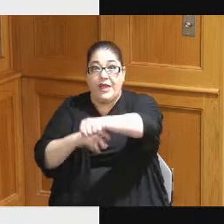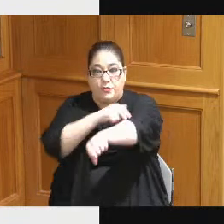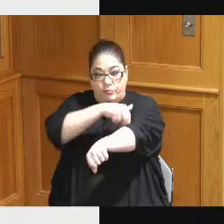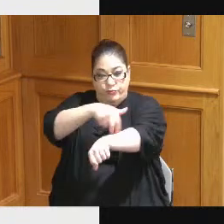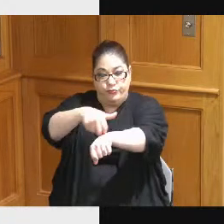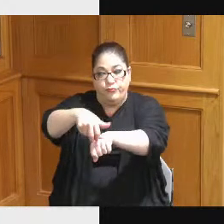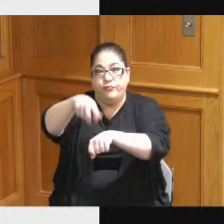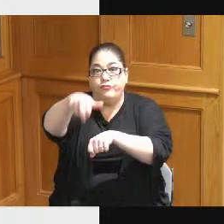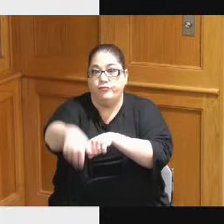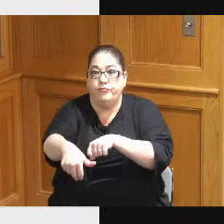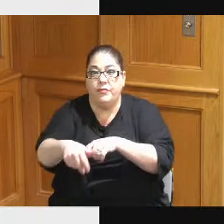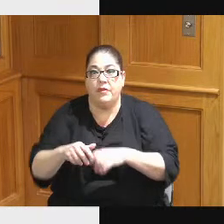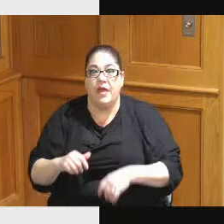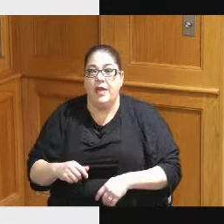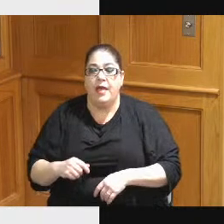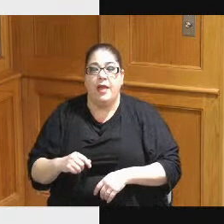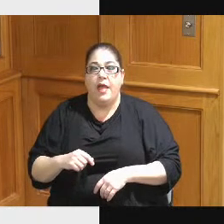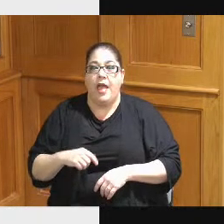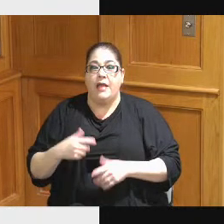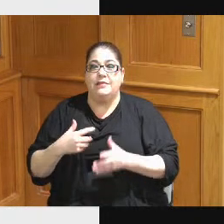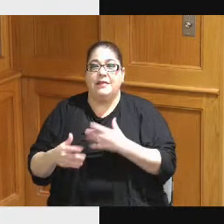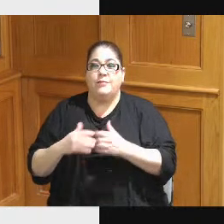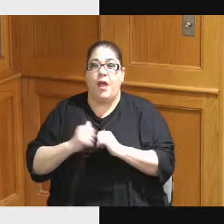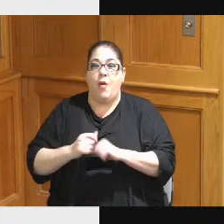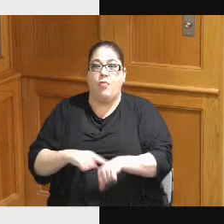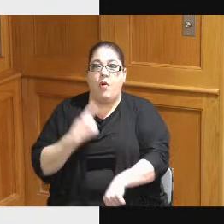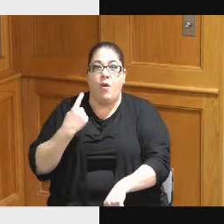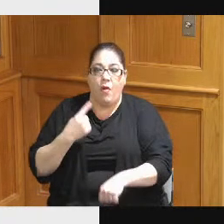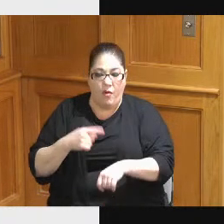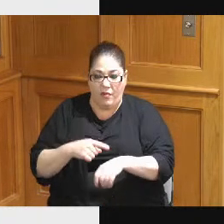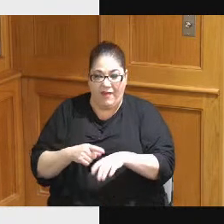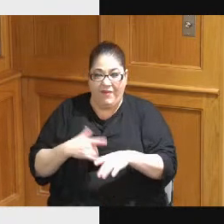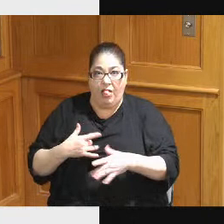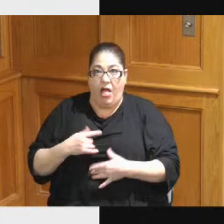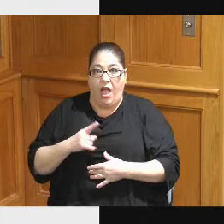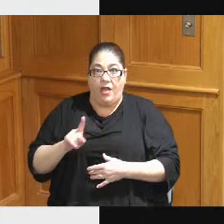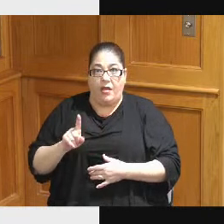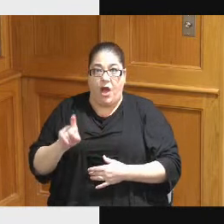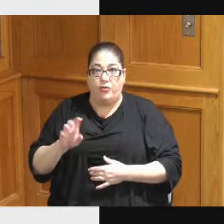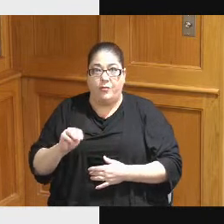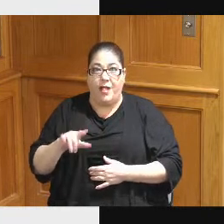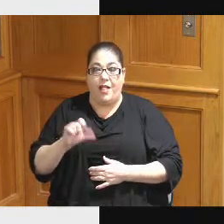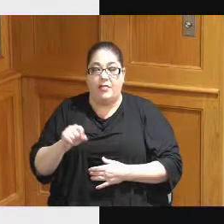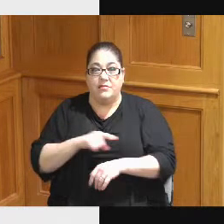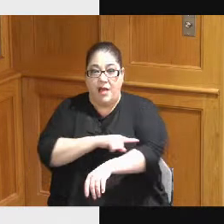might as well have been a hundred miles wide until a couple months ago they came on to our